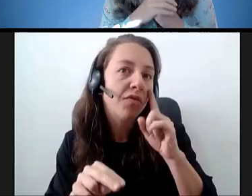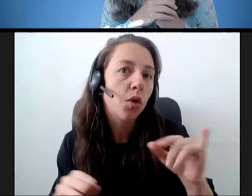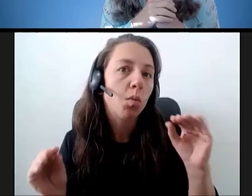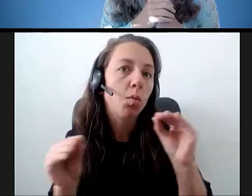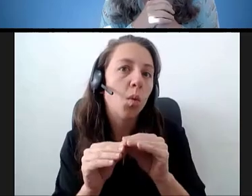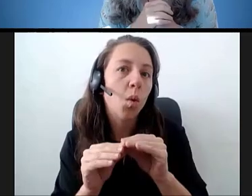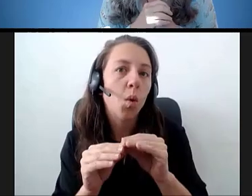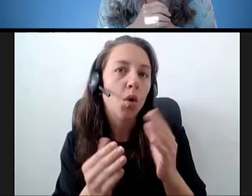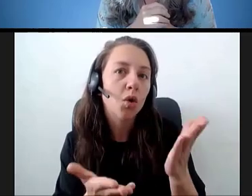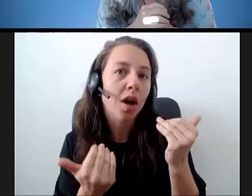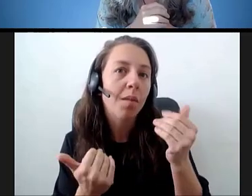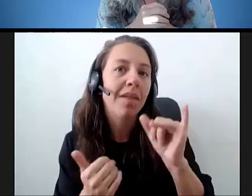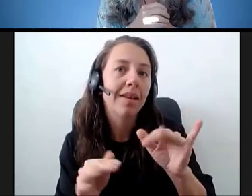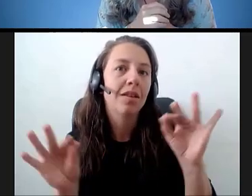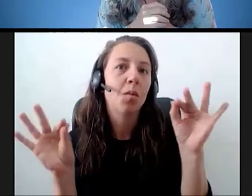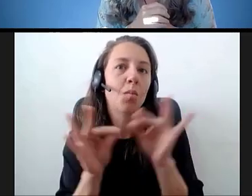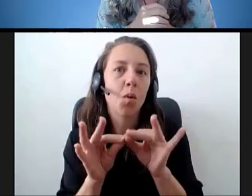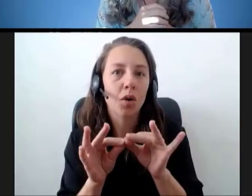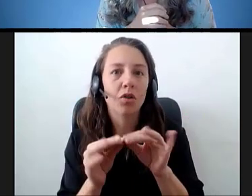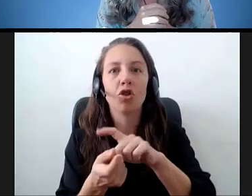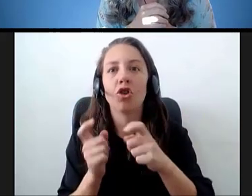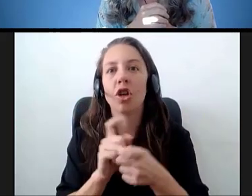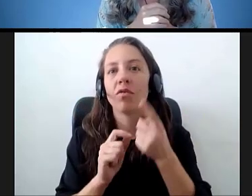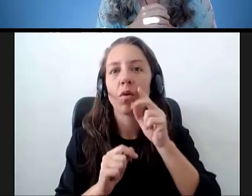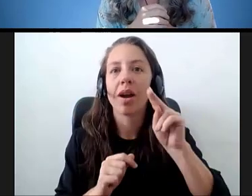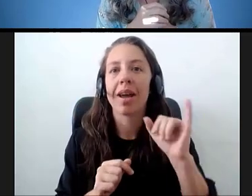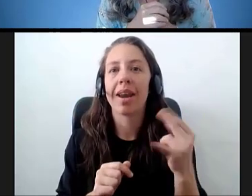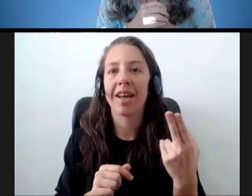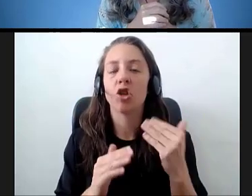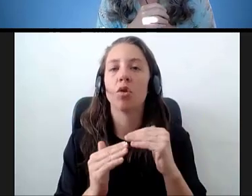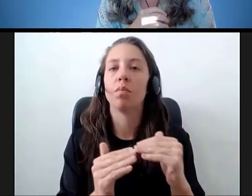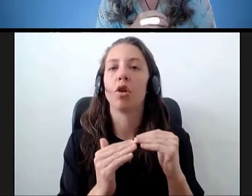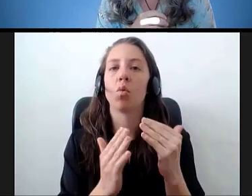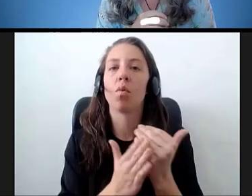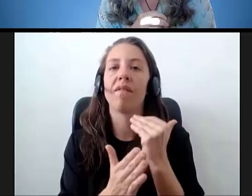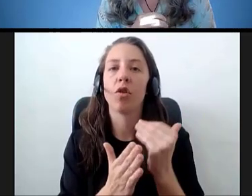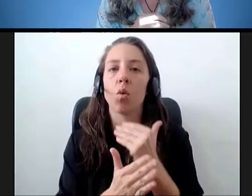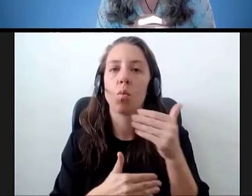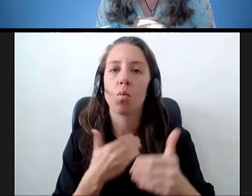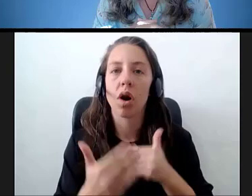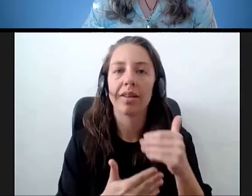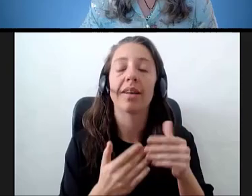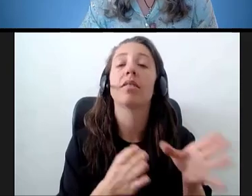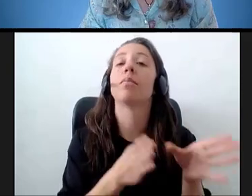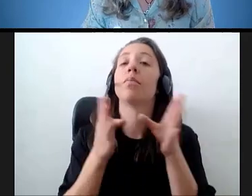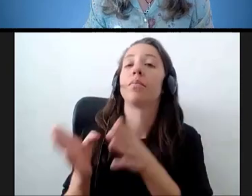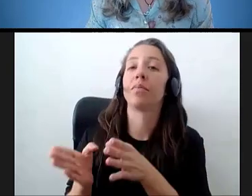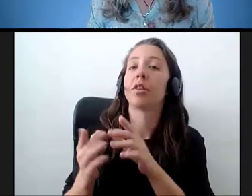to the NIH peer review process. So now let's turn to changes to NRSA fellowships,